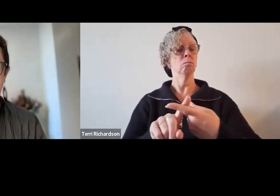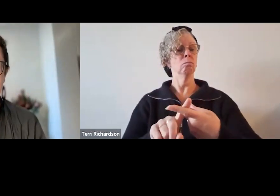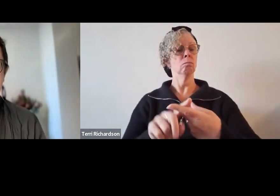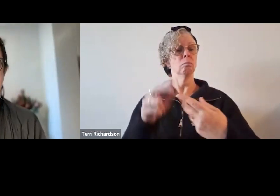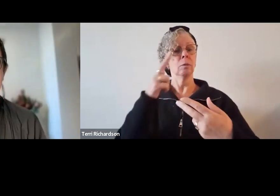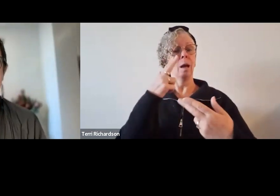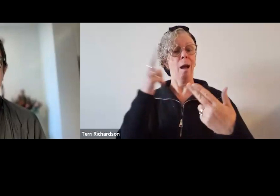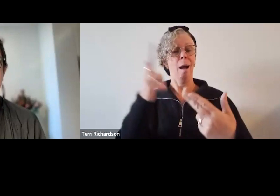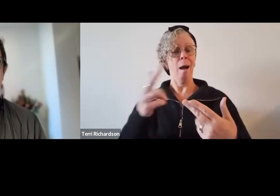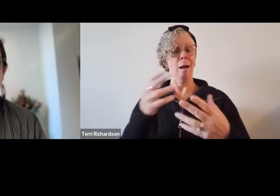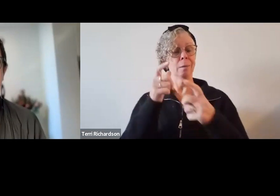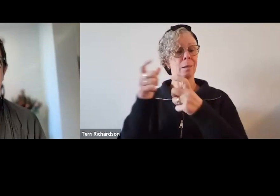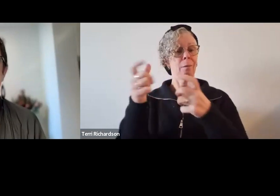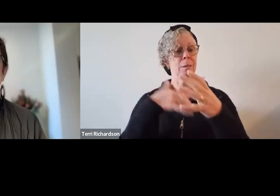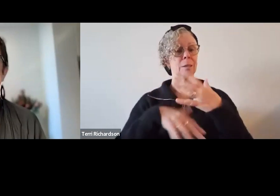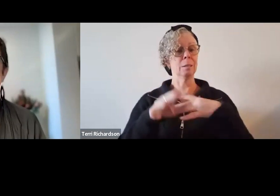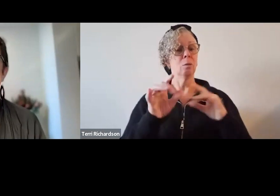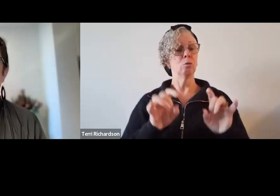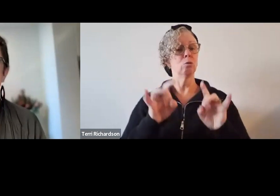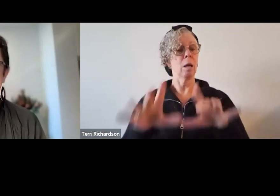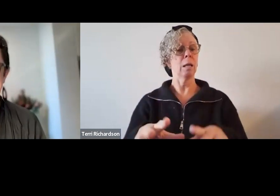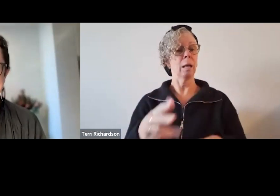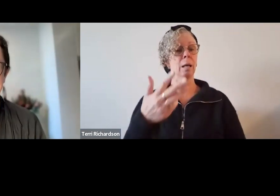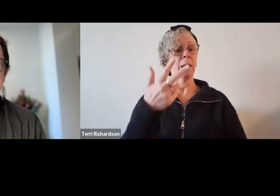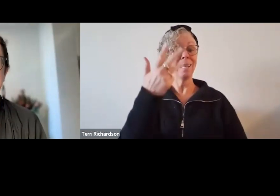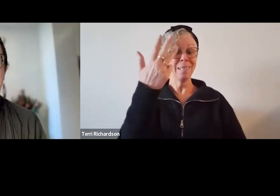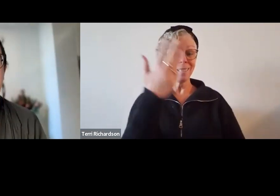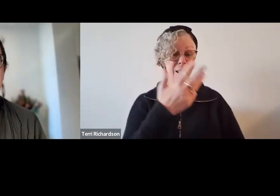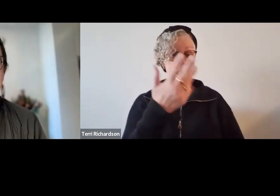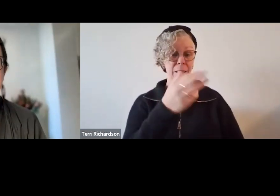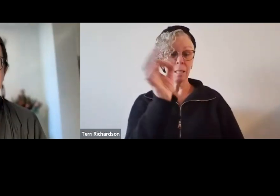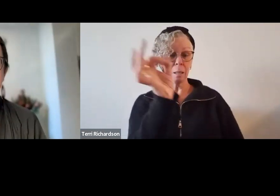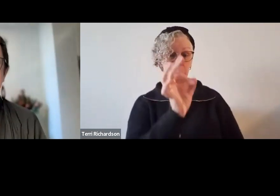has showed that only 19% of board committee members